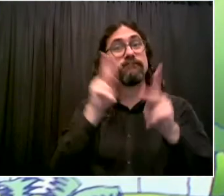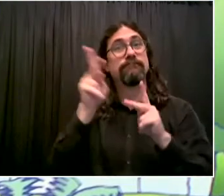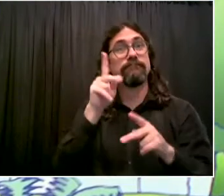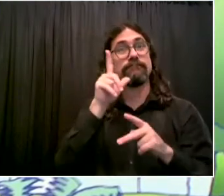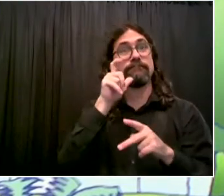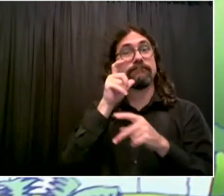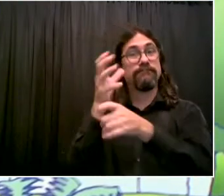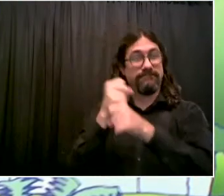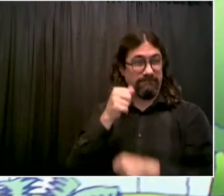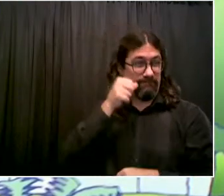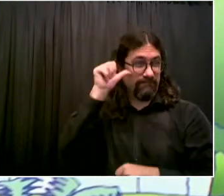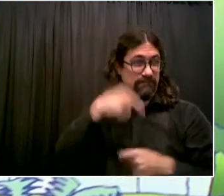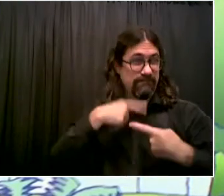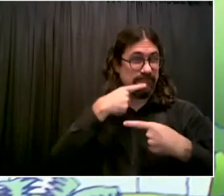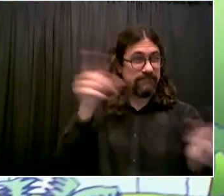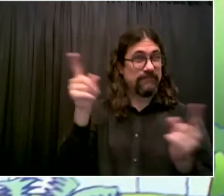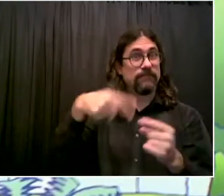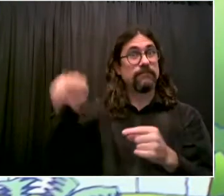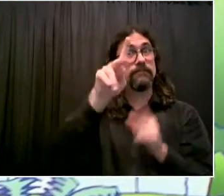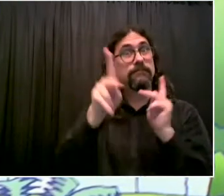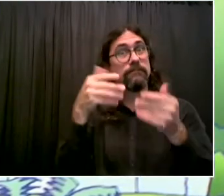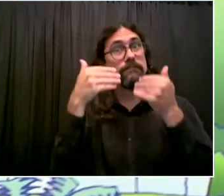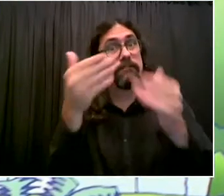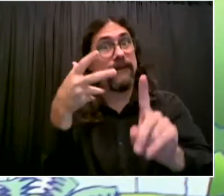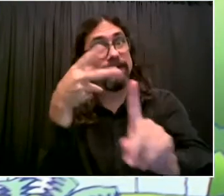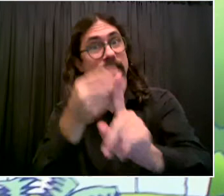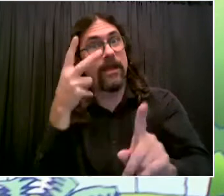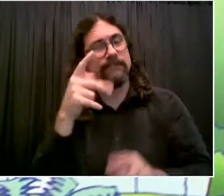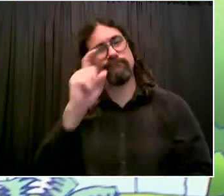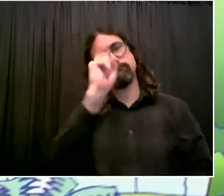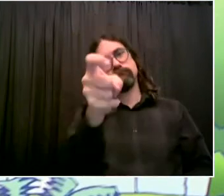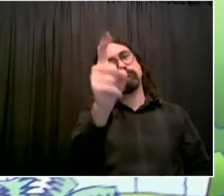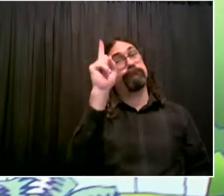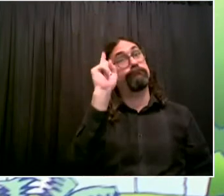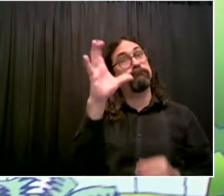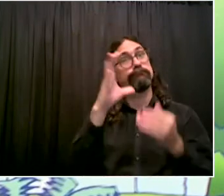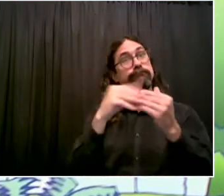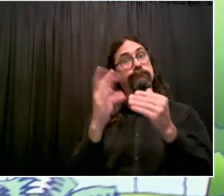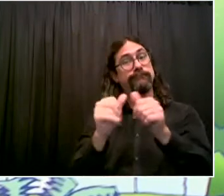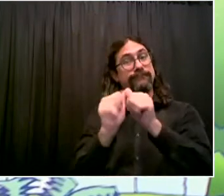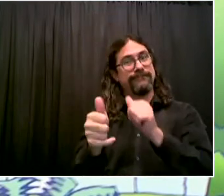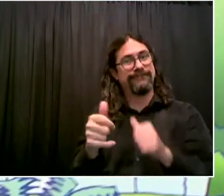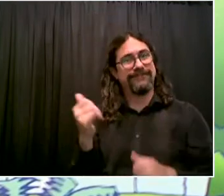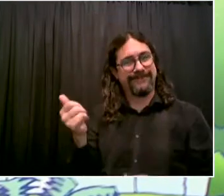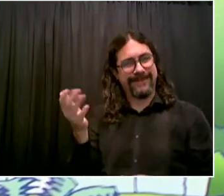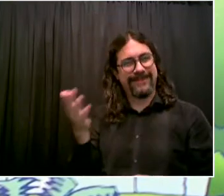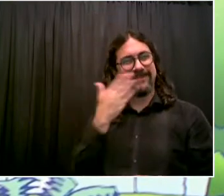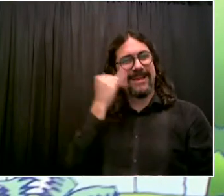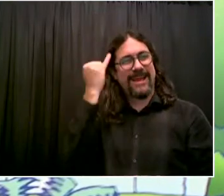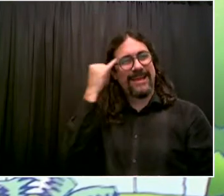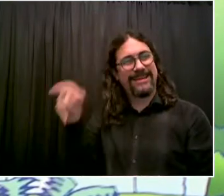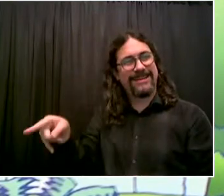WHAT WE ANNOUNCED YESTERDAY. $100 INCENTIVES FOR AN NAWENH NOT YET VACCINATED, GO INTO A CITY